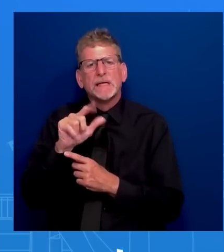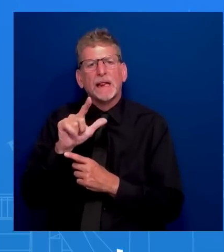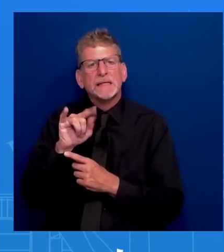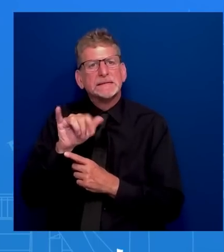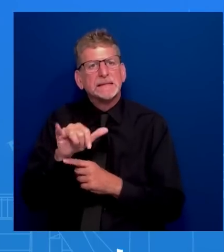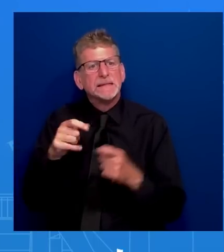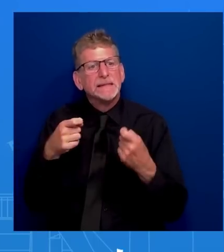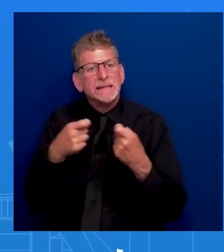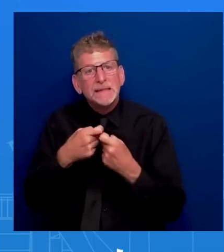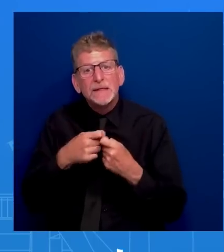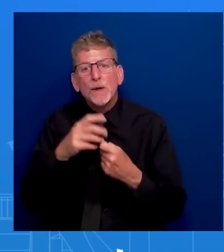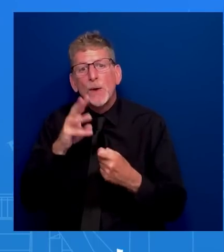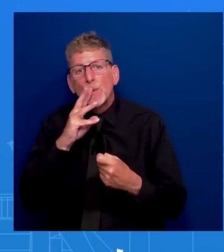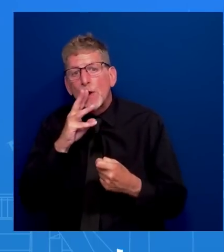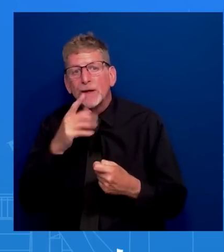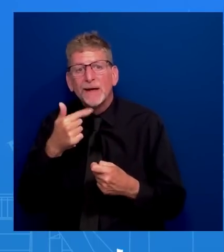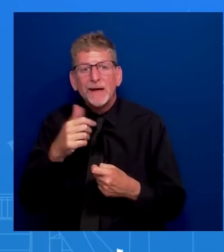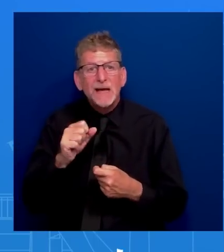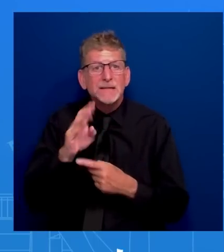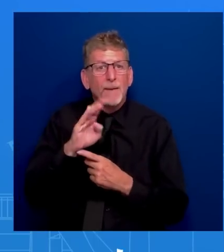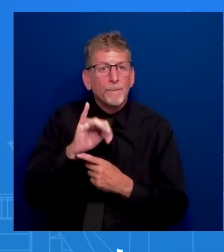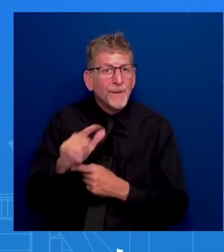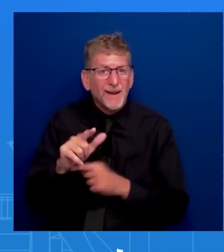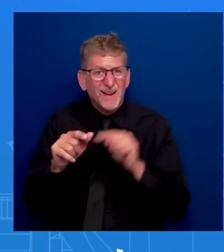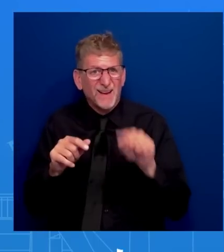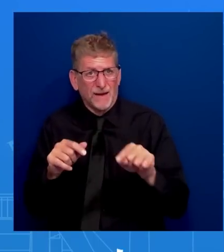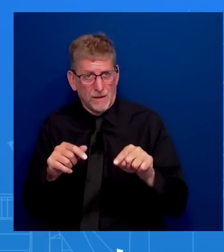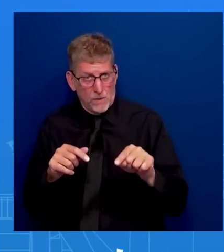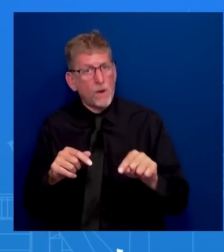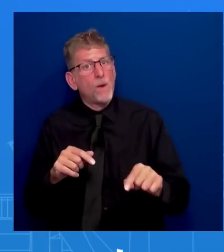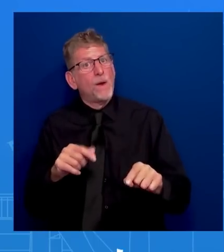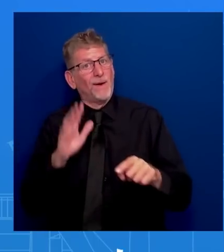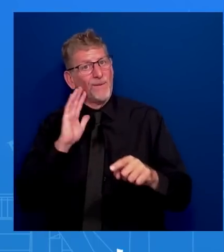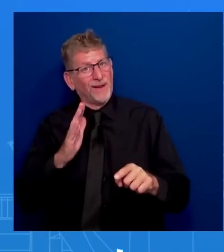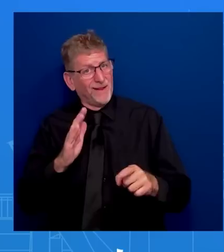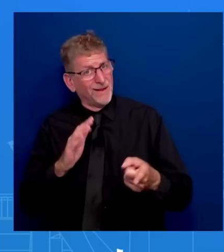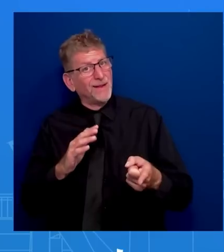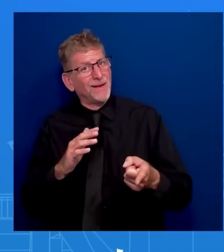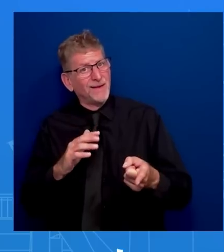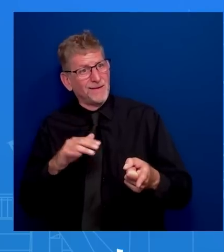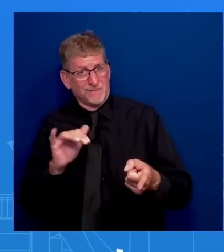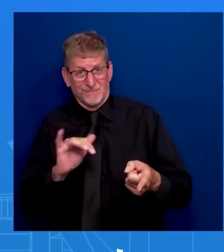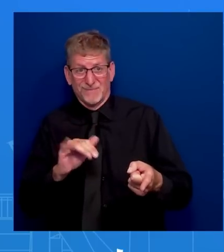in really -- in lowering energy costs. And so those things are going to make a difference.